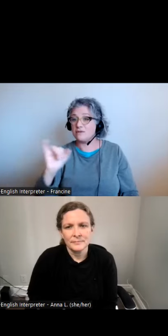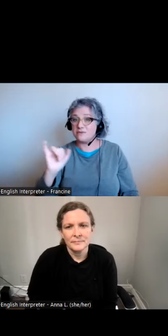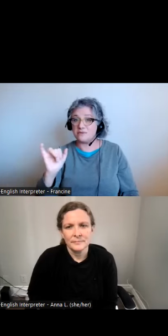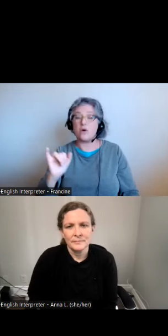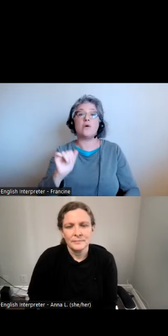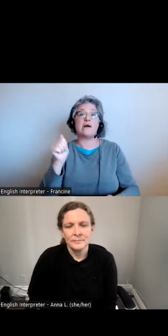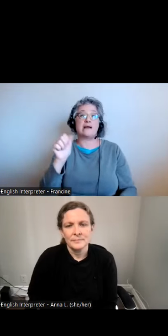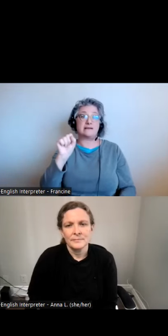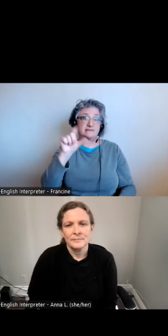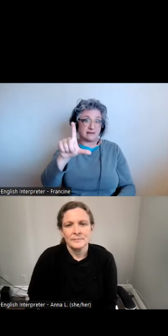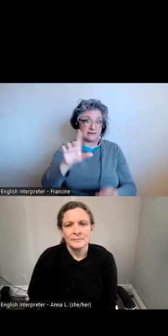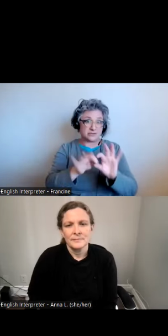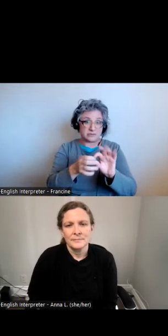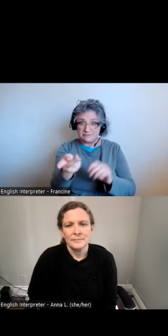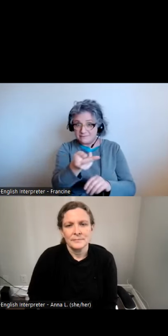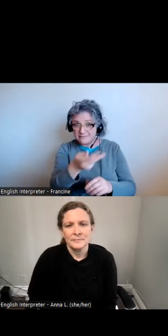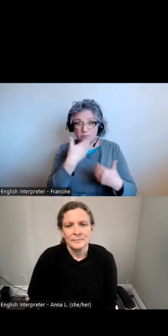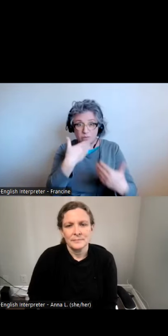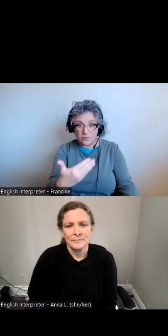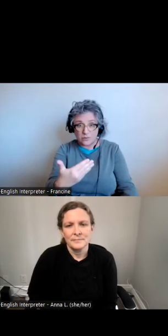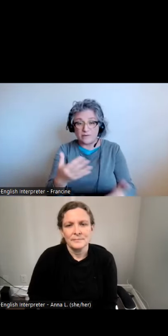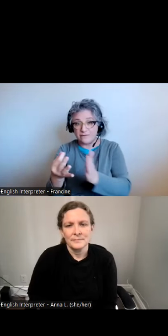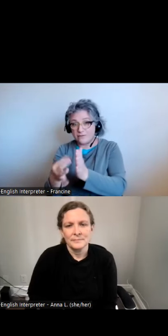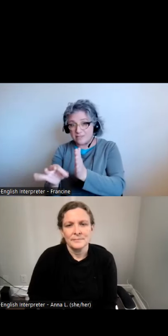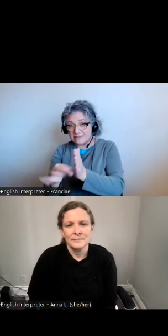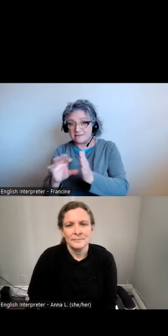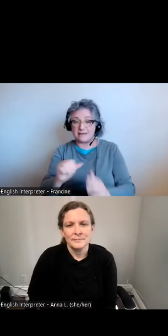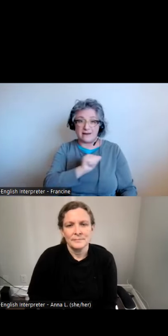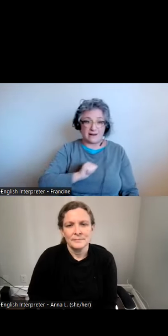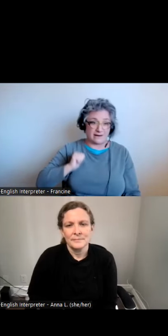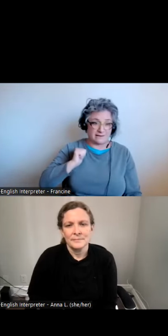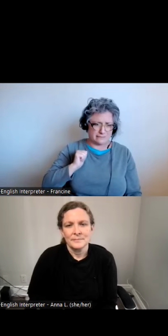Sarah also. And